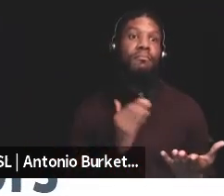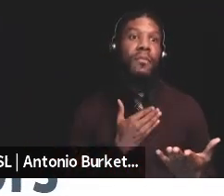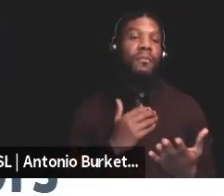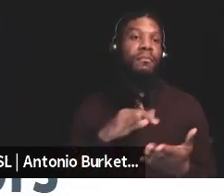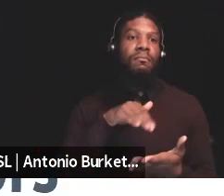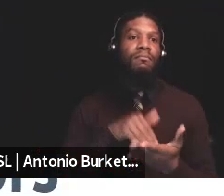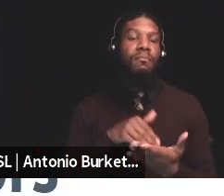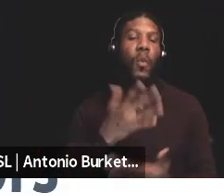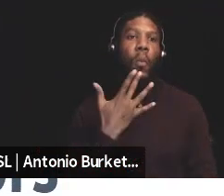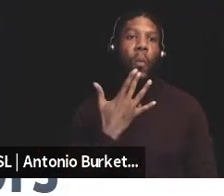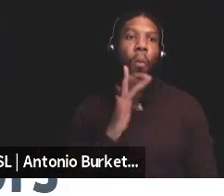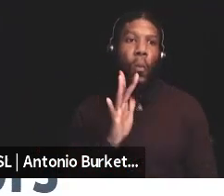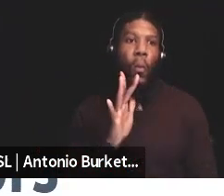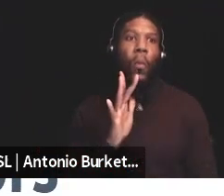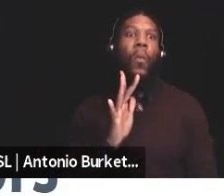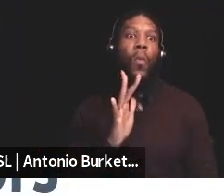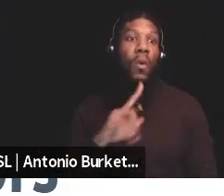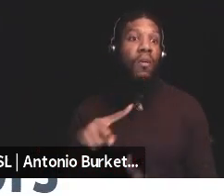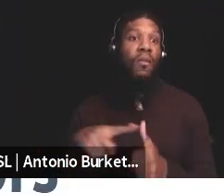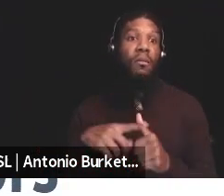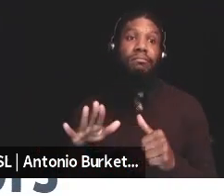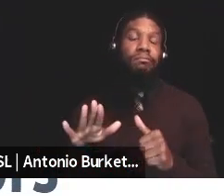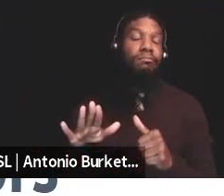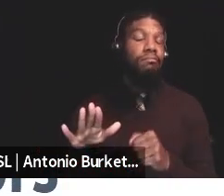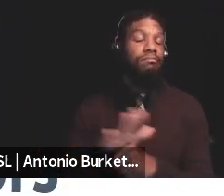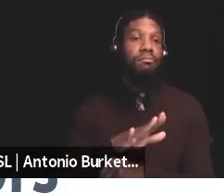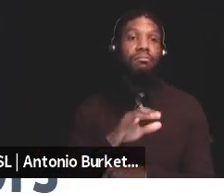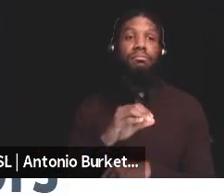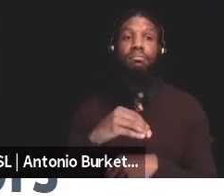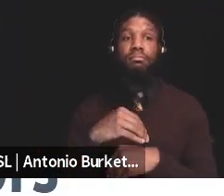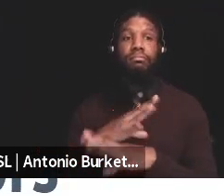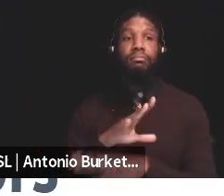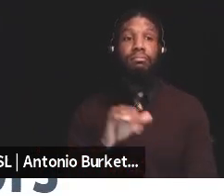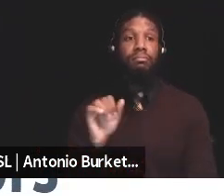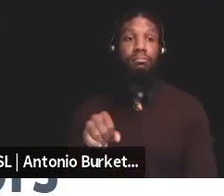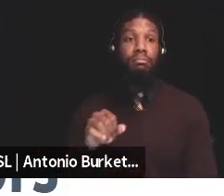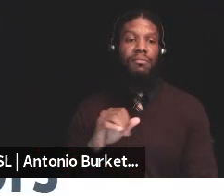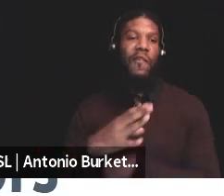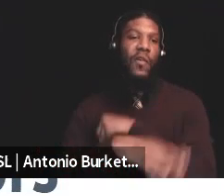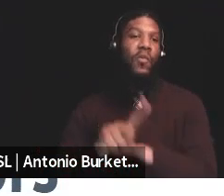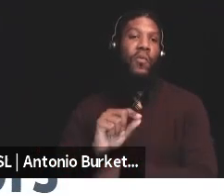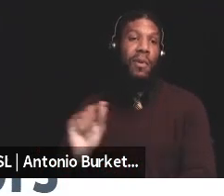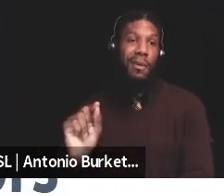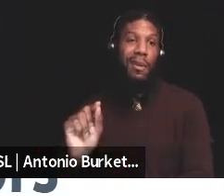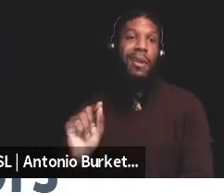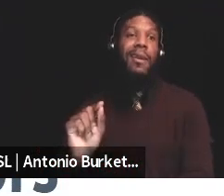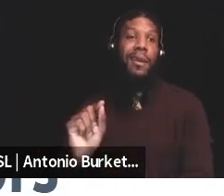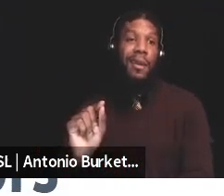the first fully online semester of tutoring in Fall 2020, we did not have much turnover.